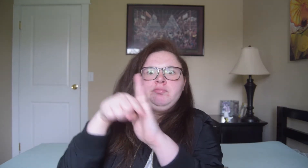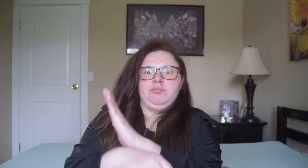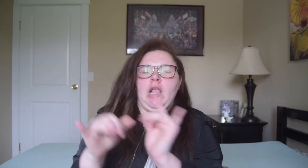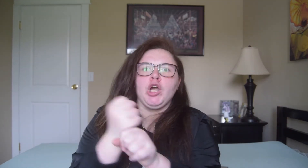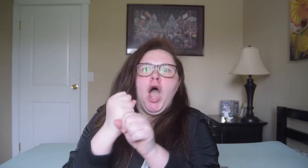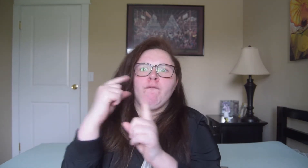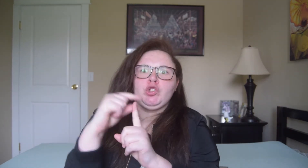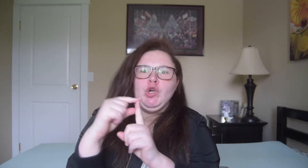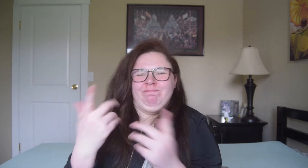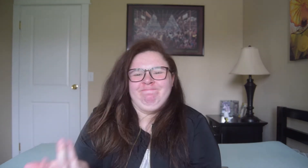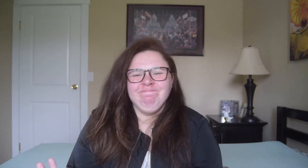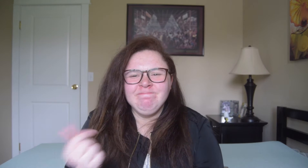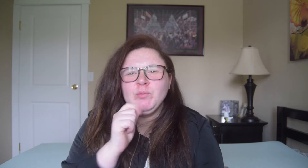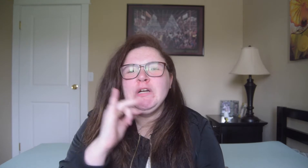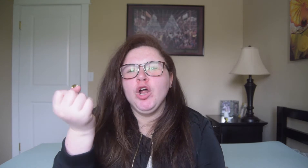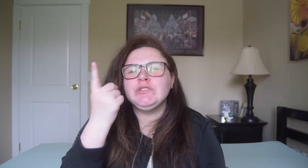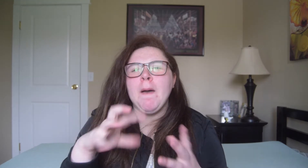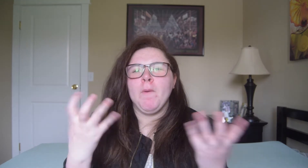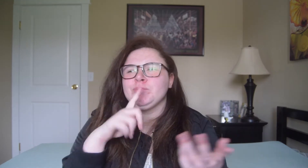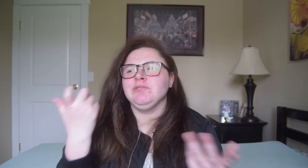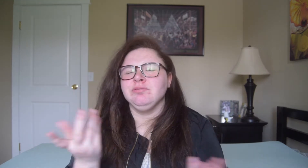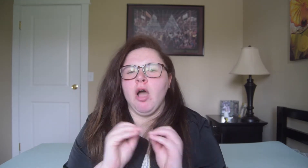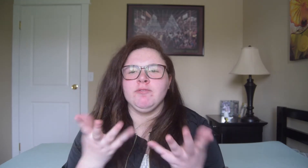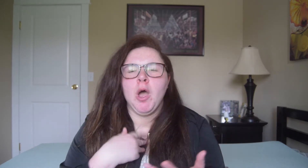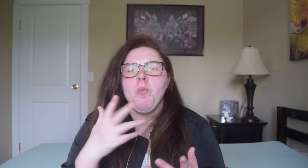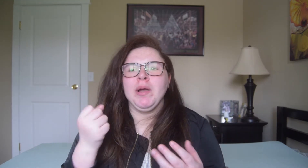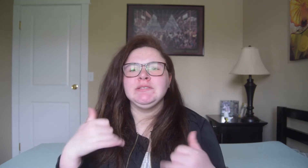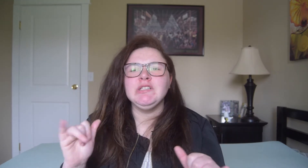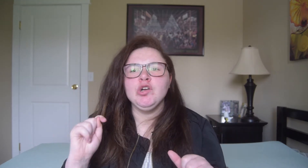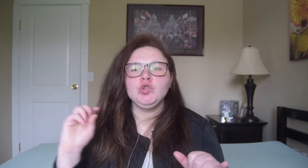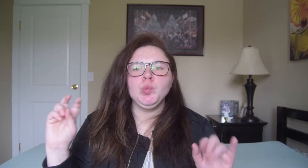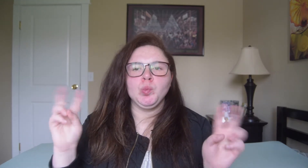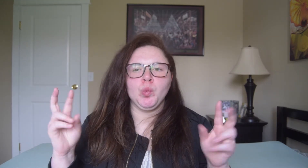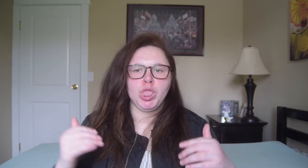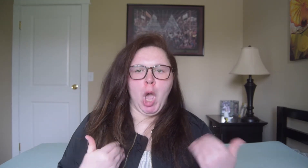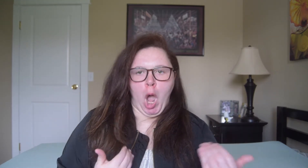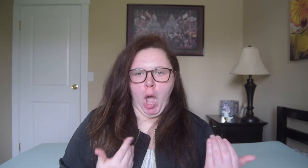I didn't understand anything beyond coffee terms. It was because I was obviously still too young